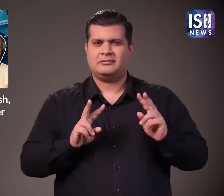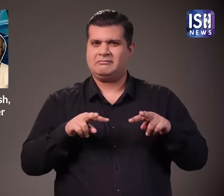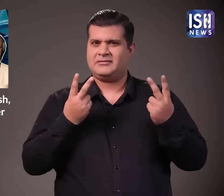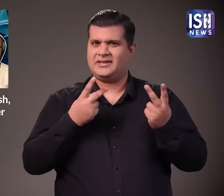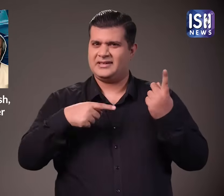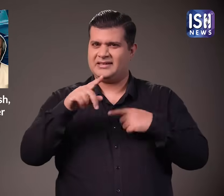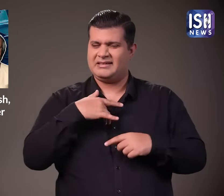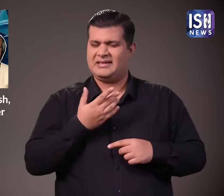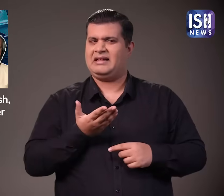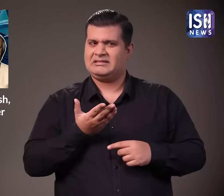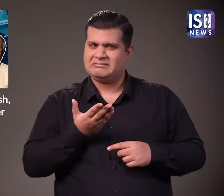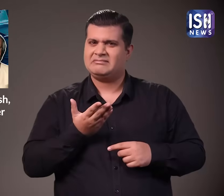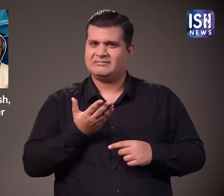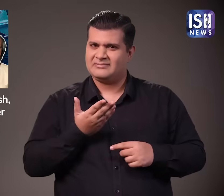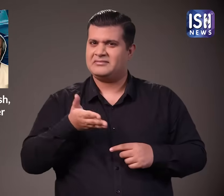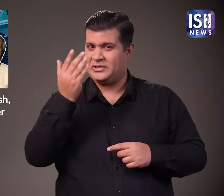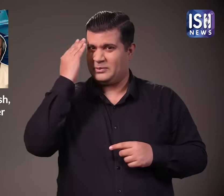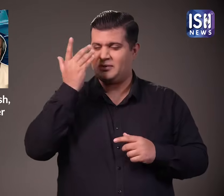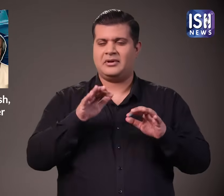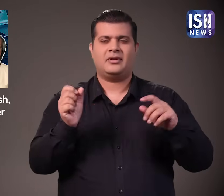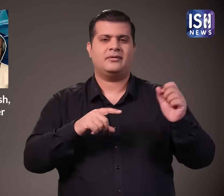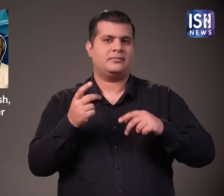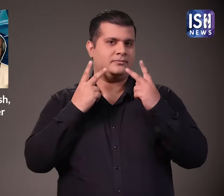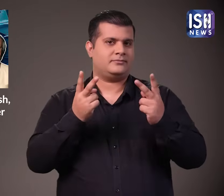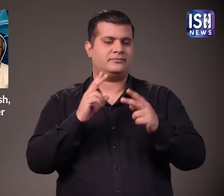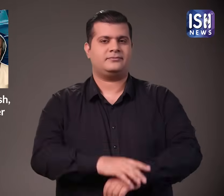Strange! What do you all think about it? Let us know in comments.